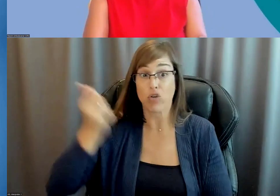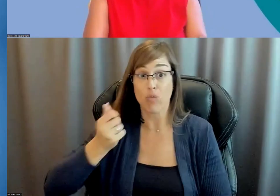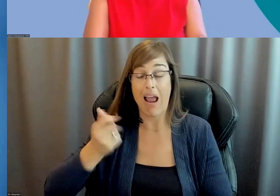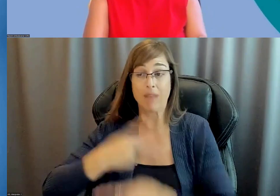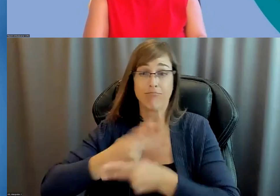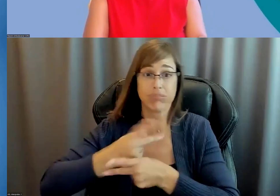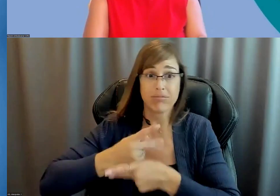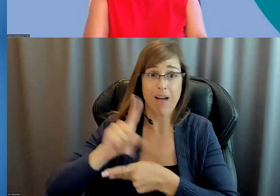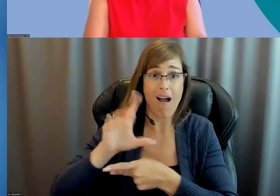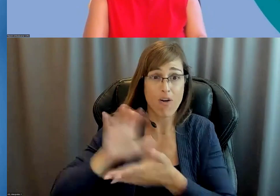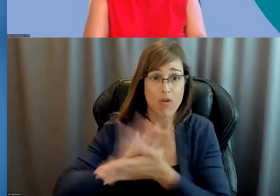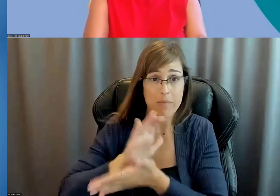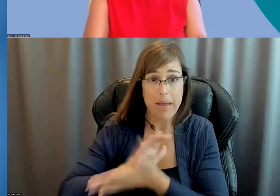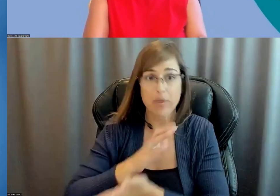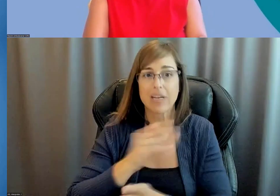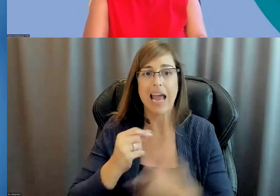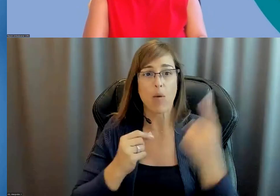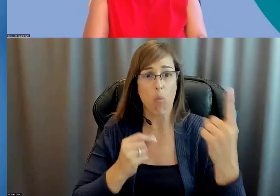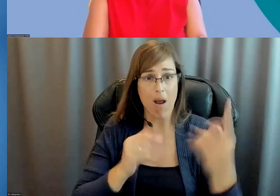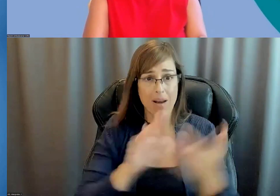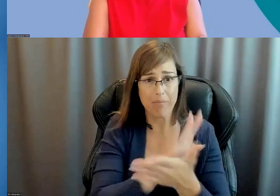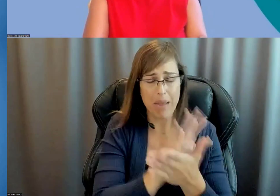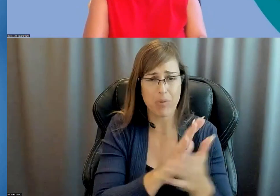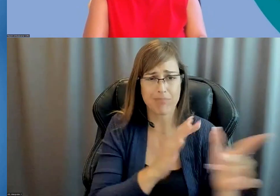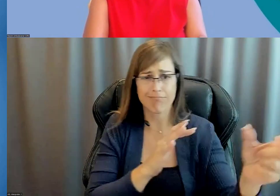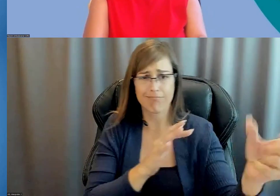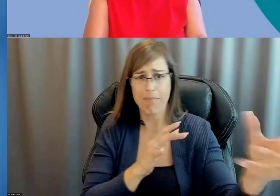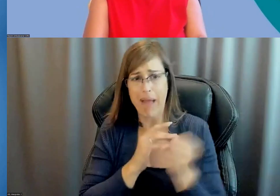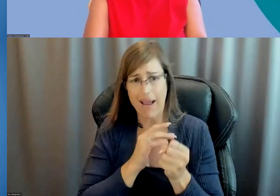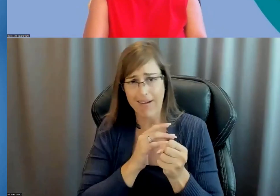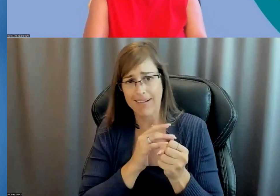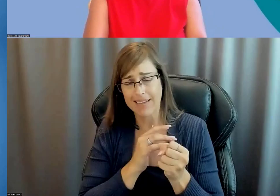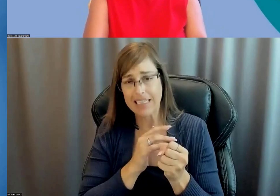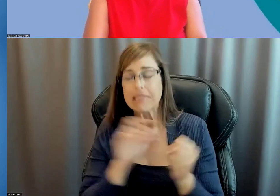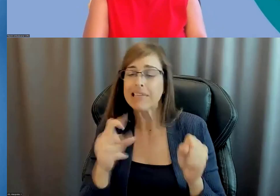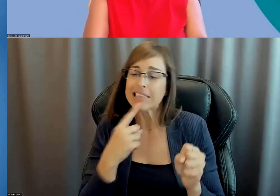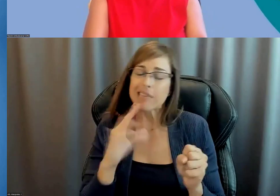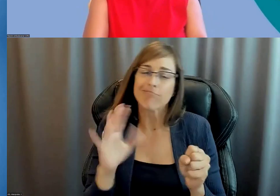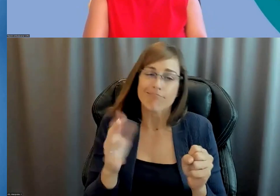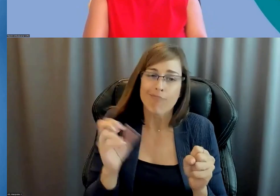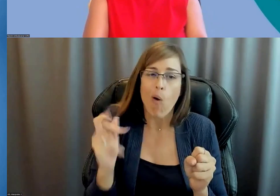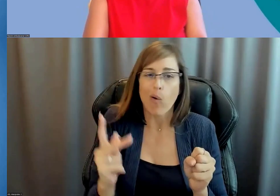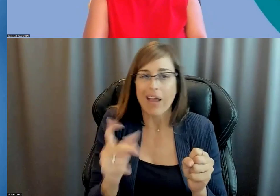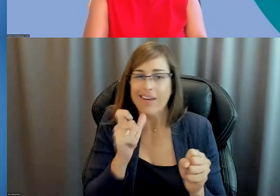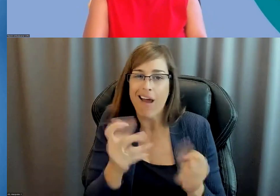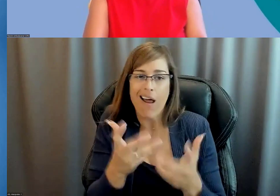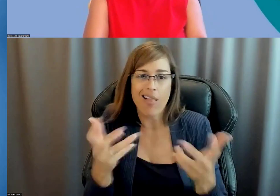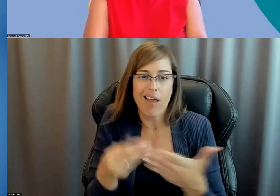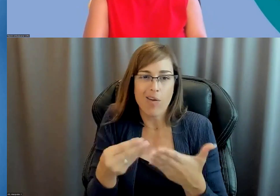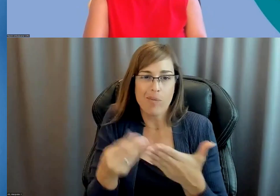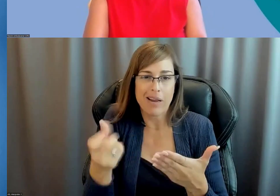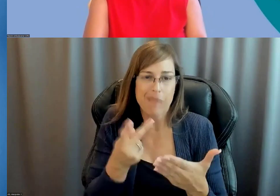and one paper had to be retracted, then you can kind of say, "Okay, that .. Maybe not a lot of money needs to be returned because there was a lot of good stuff